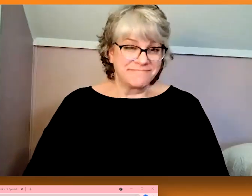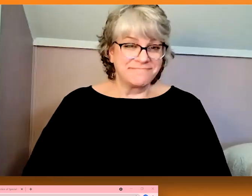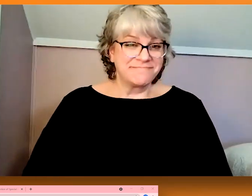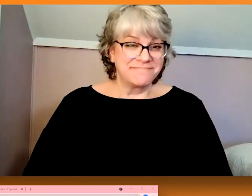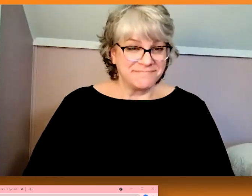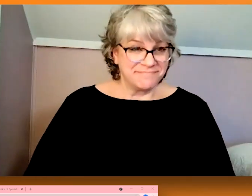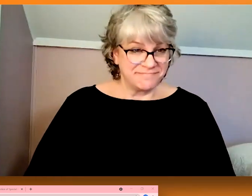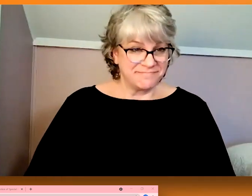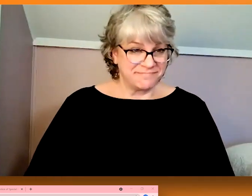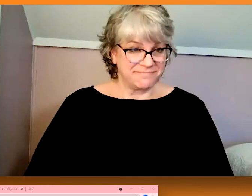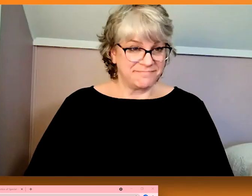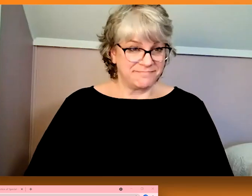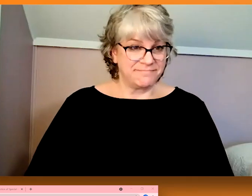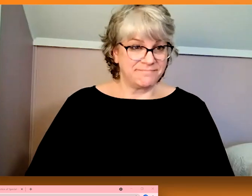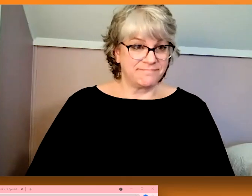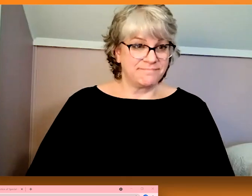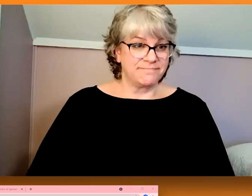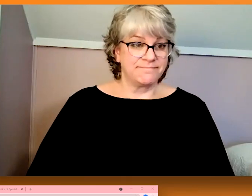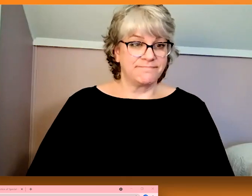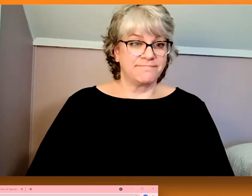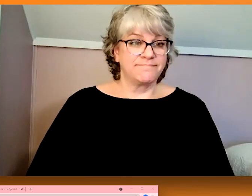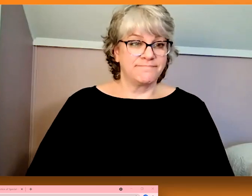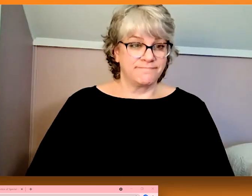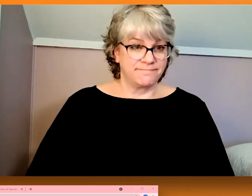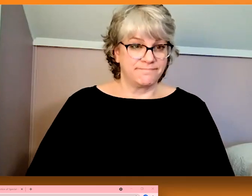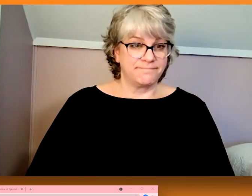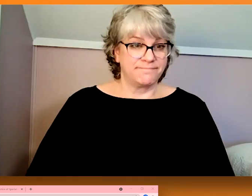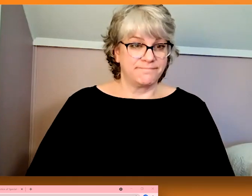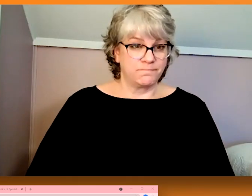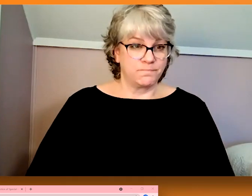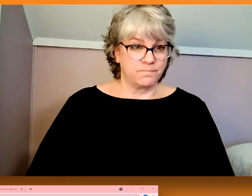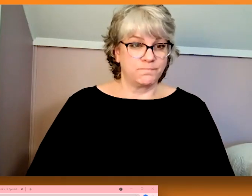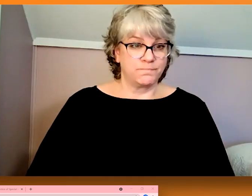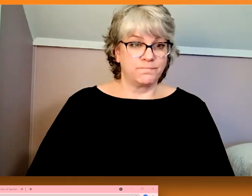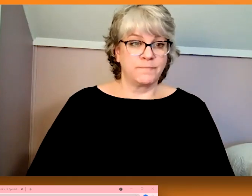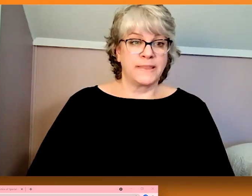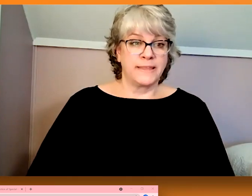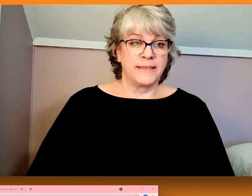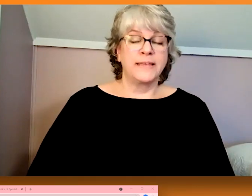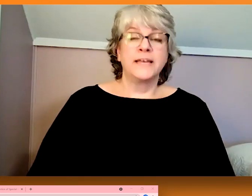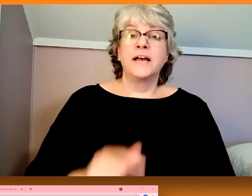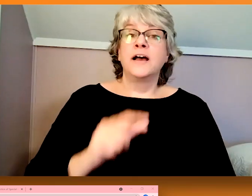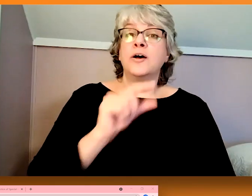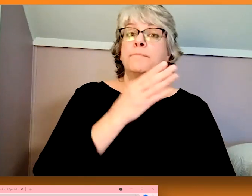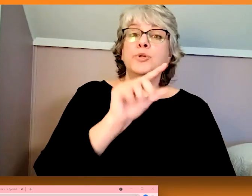You can also see that when I'm in the Grants tab and it lists all the tabs under it,